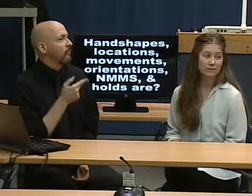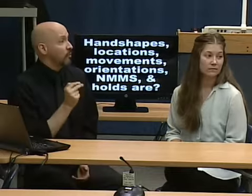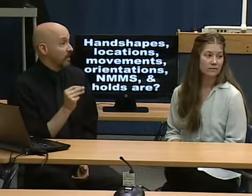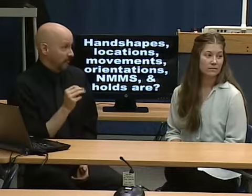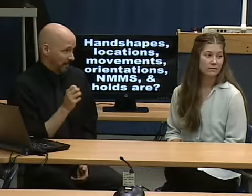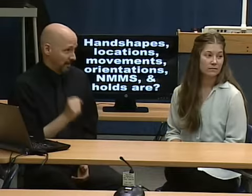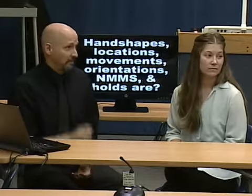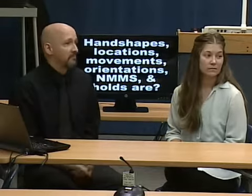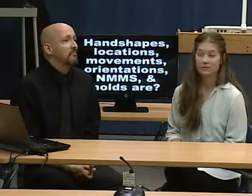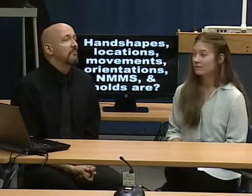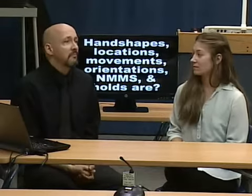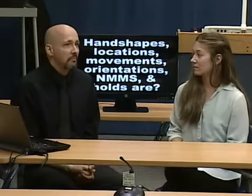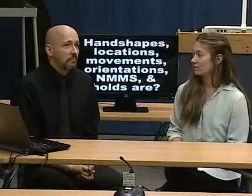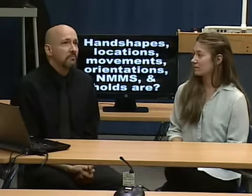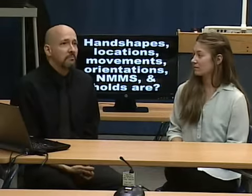P-H-O-N-E-M-E-S.